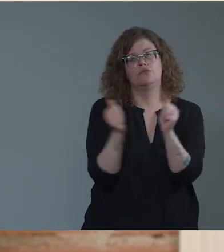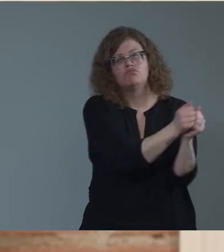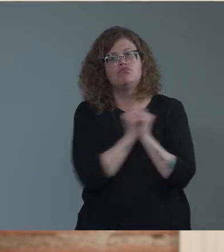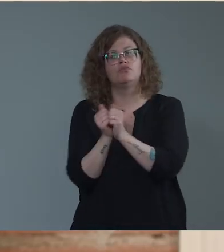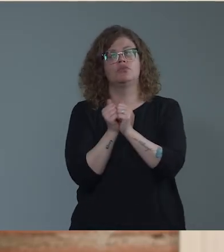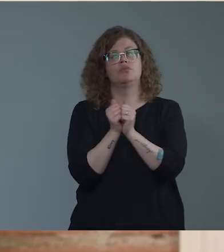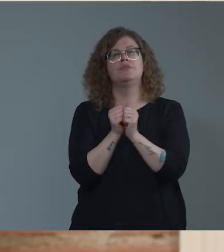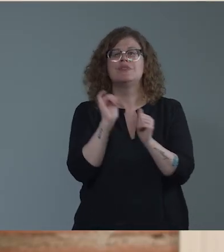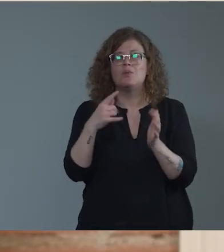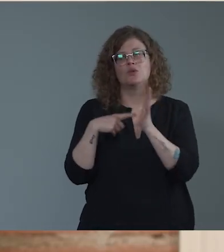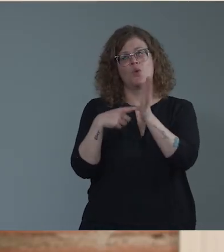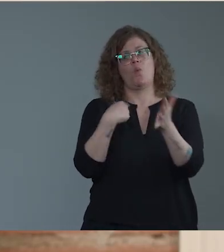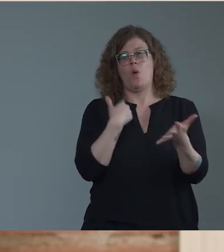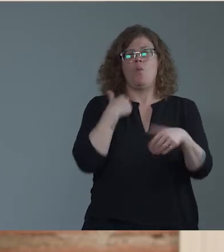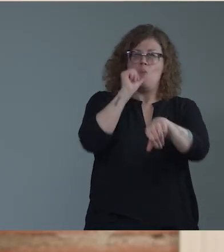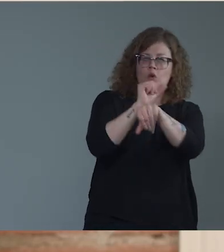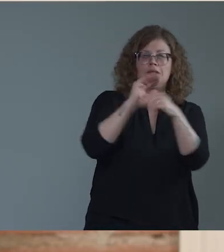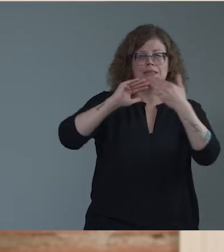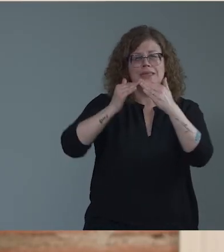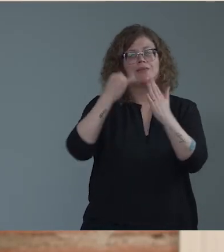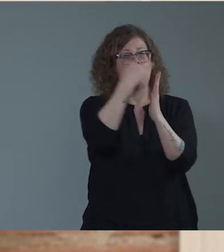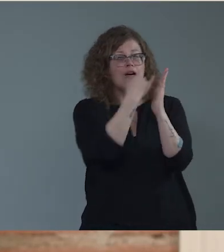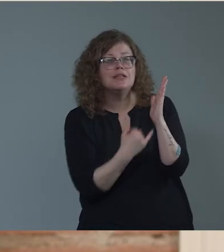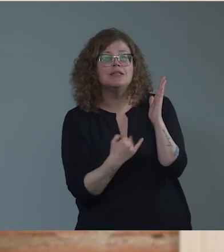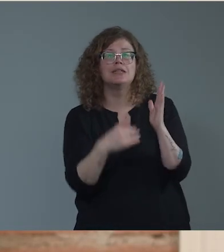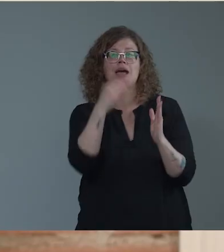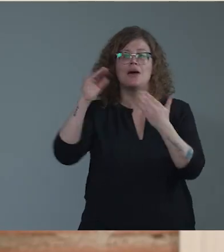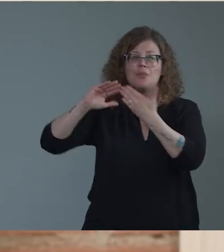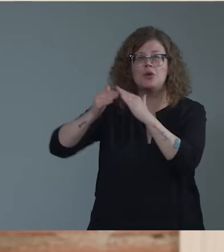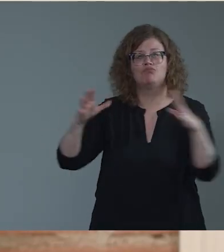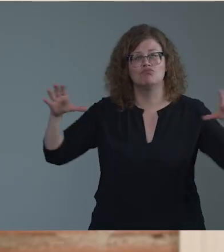the more ownership and connection they feel to those art projects. That's part of that